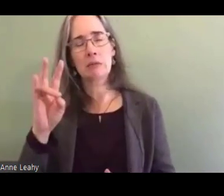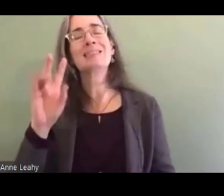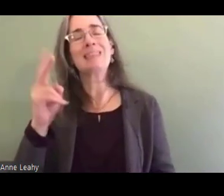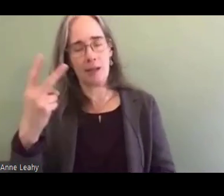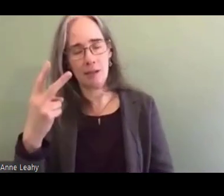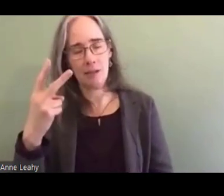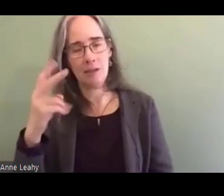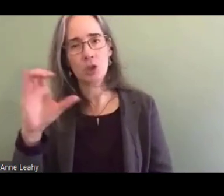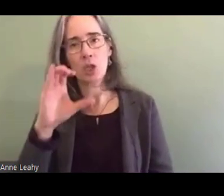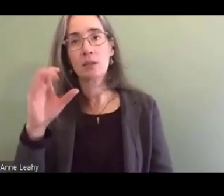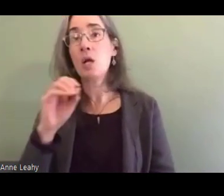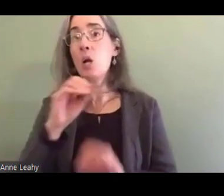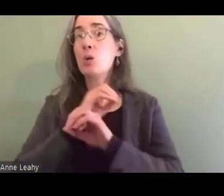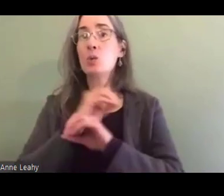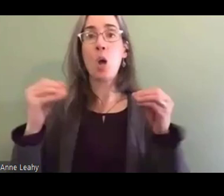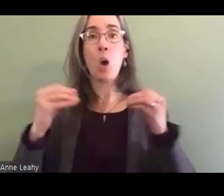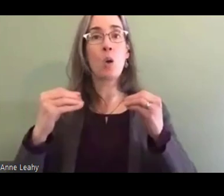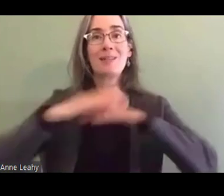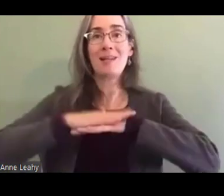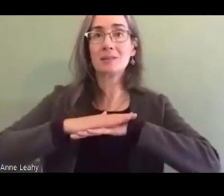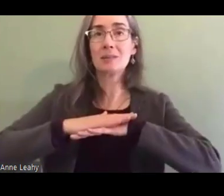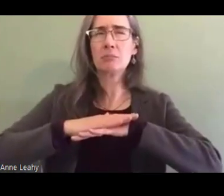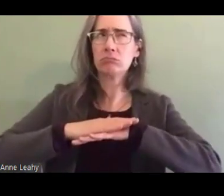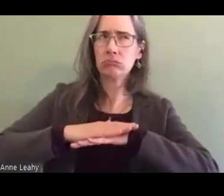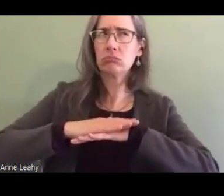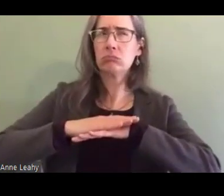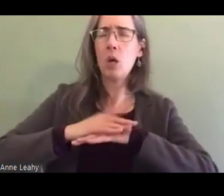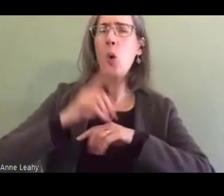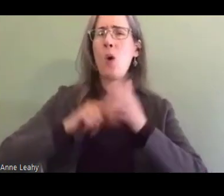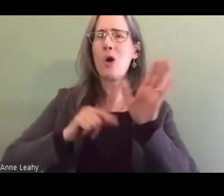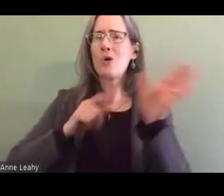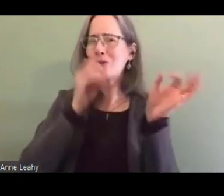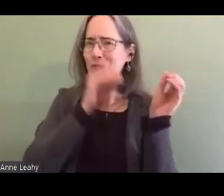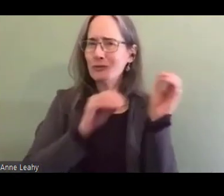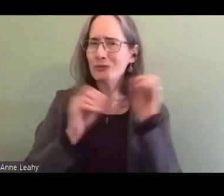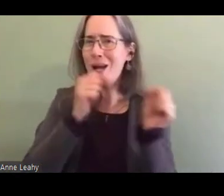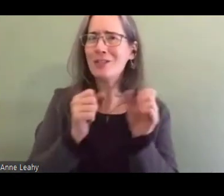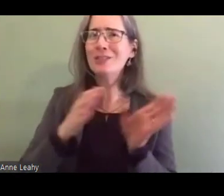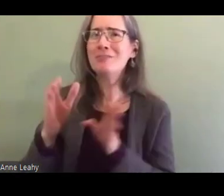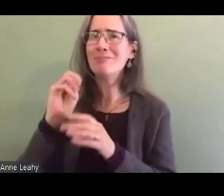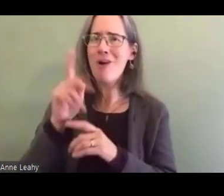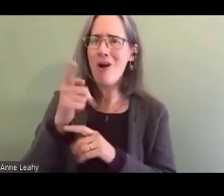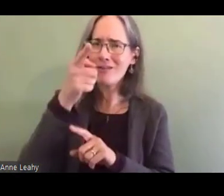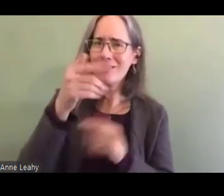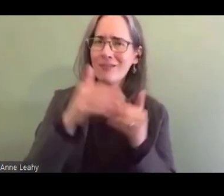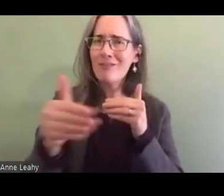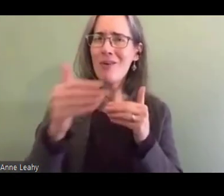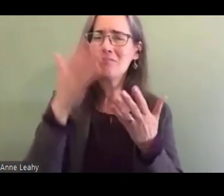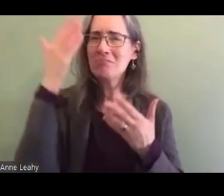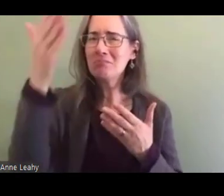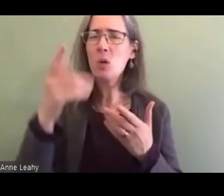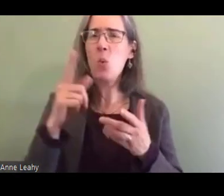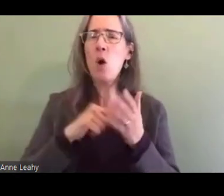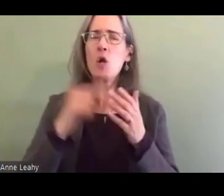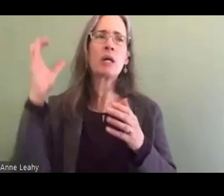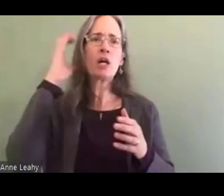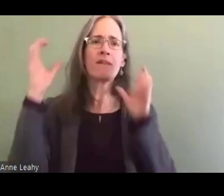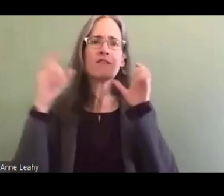The 1st Circuit and arguably the 2nd Circuit, no nexus. What is your strategy Mark going forward? What are you hearing from your members?